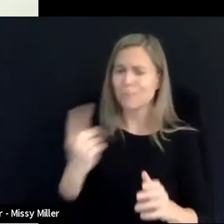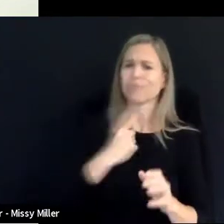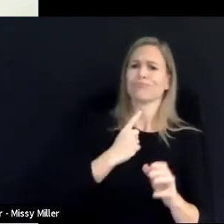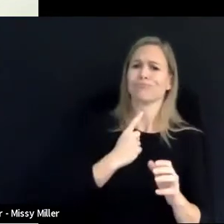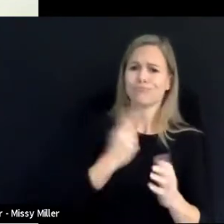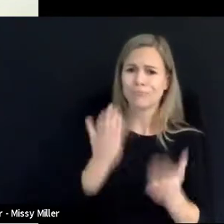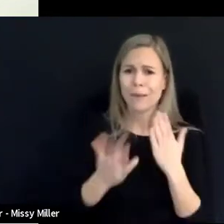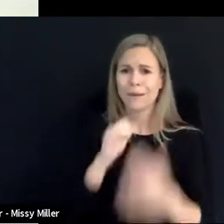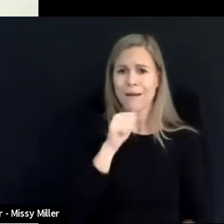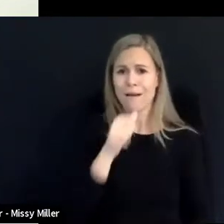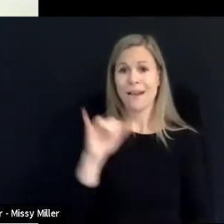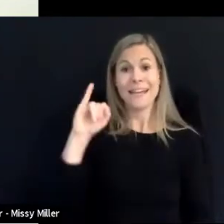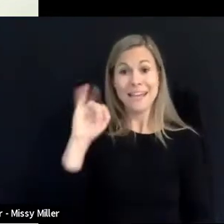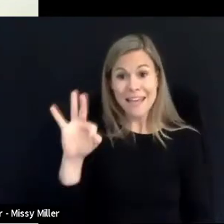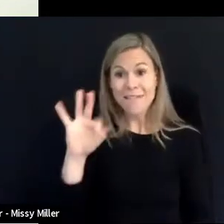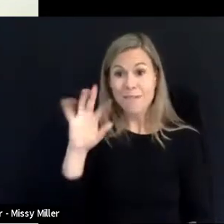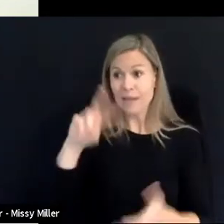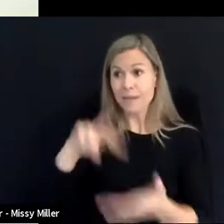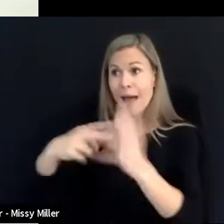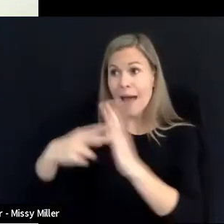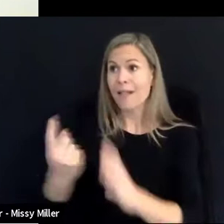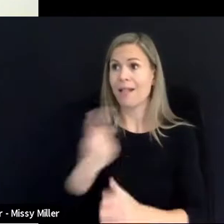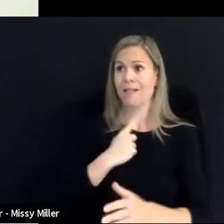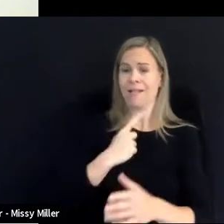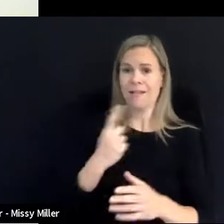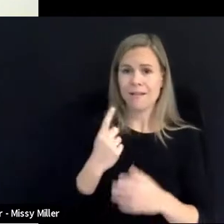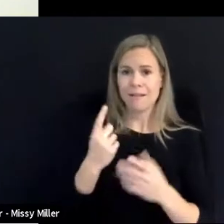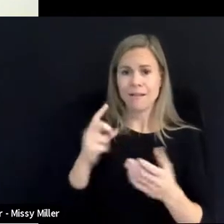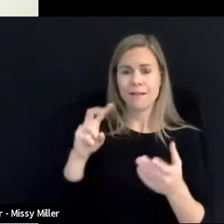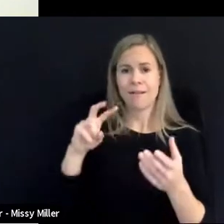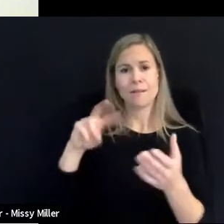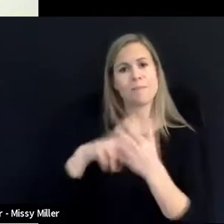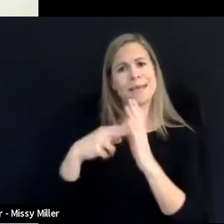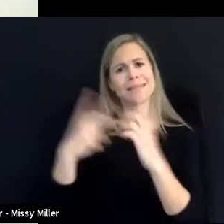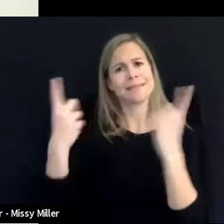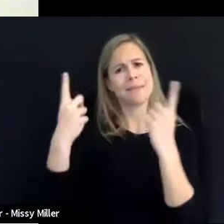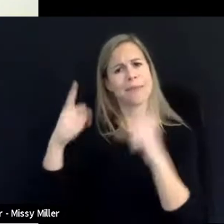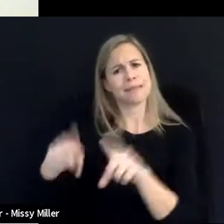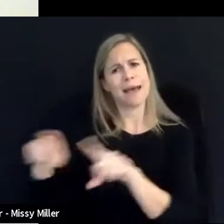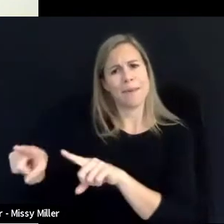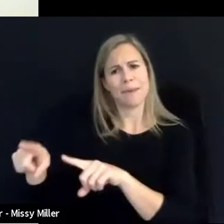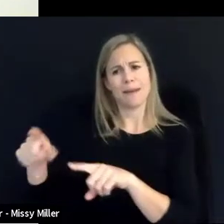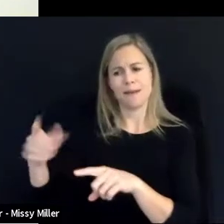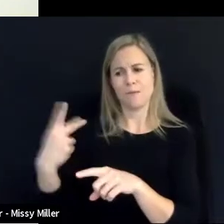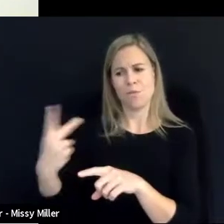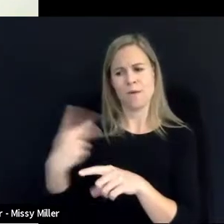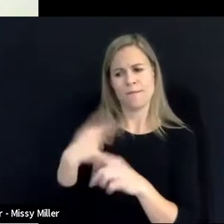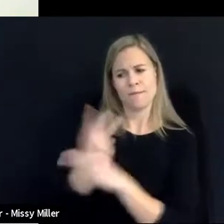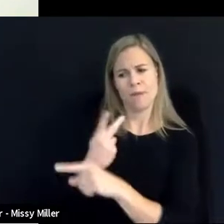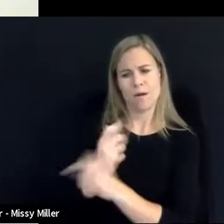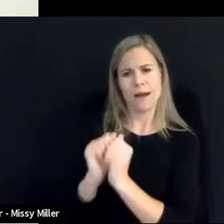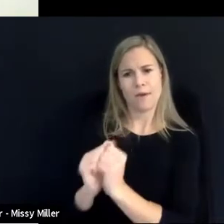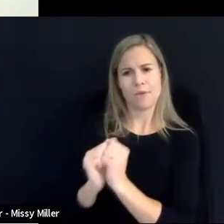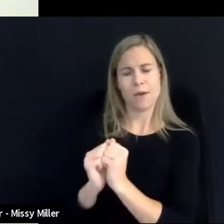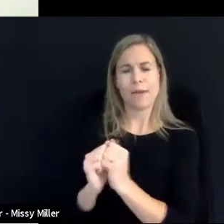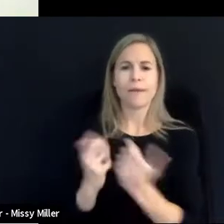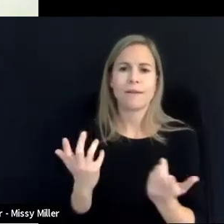yeah, something's going on. So we'd figure it out. So I don't think behavioral issues are inevitable,